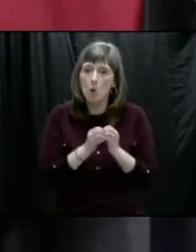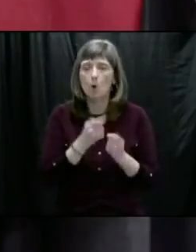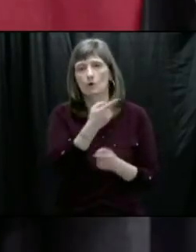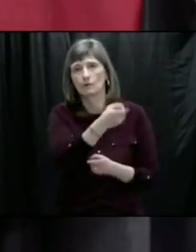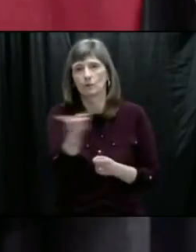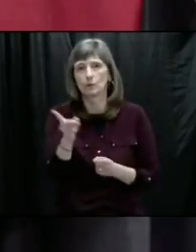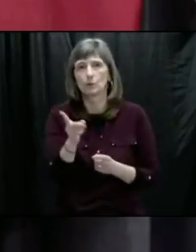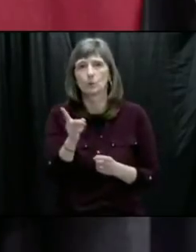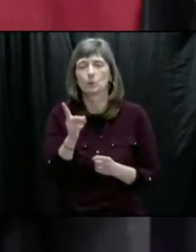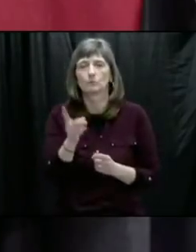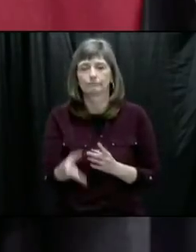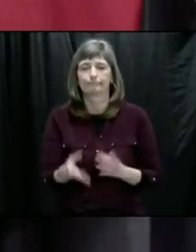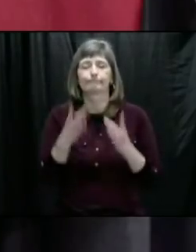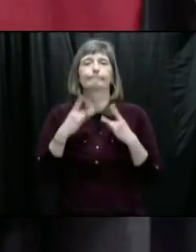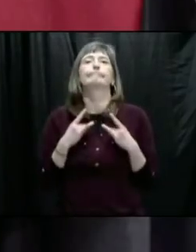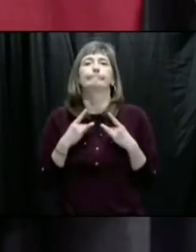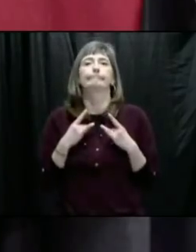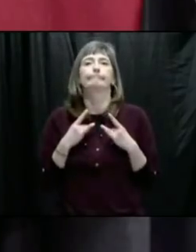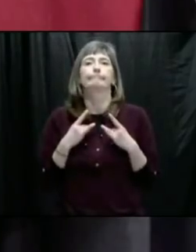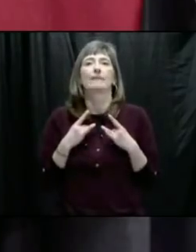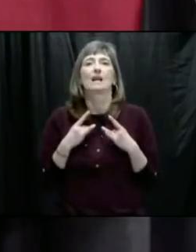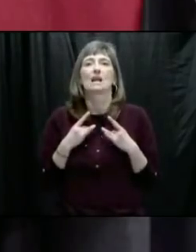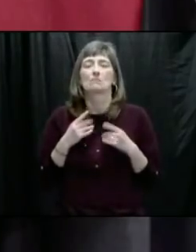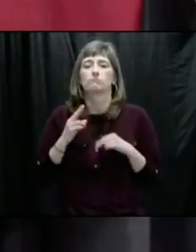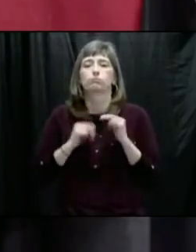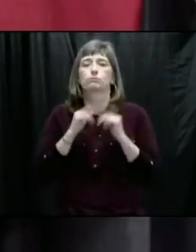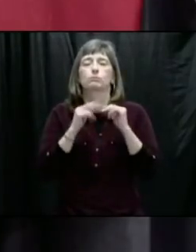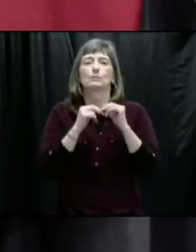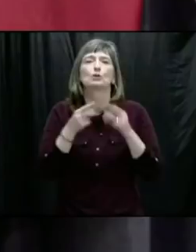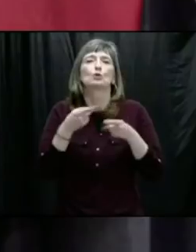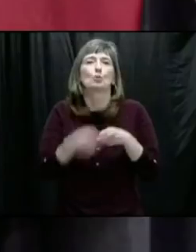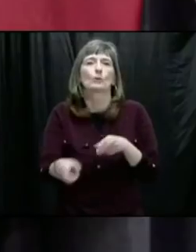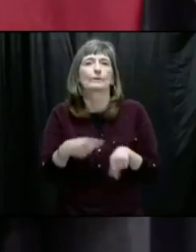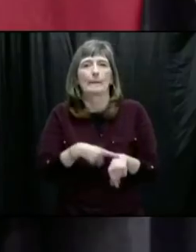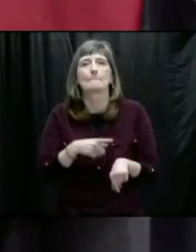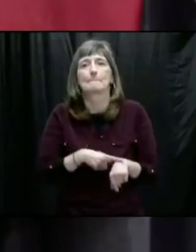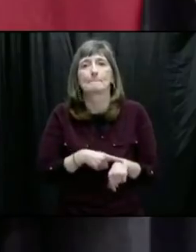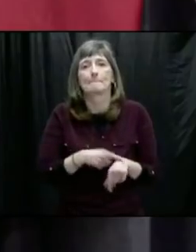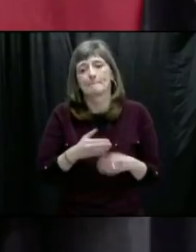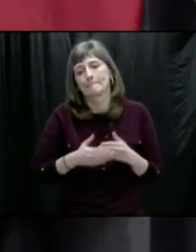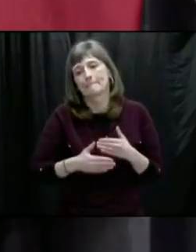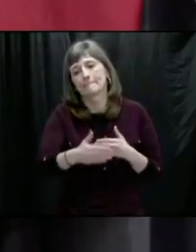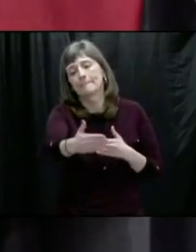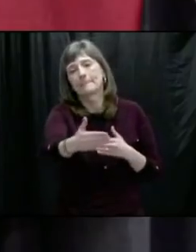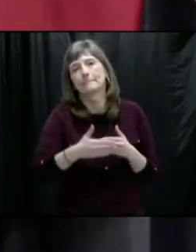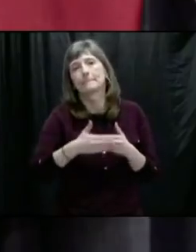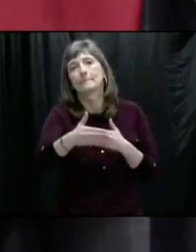PRESENTED. WITH MORE NEWFOUNDLANDERS AND LABRADORIANS BEING EXPOSED TO